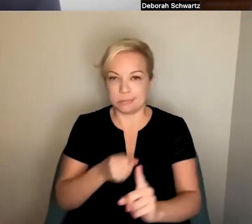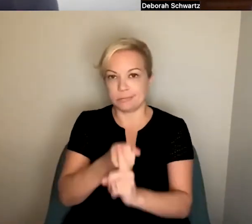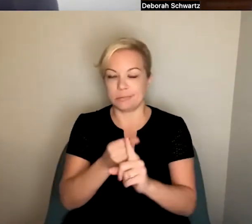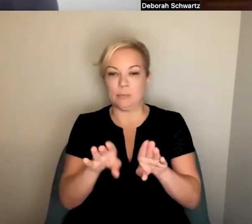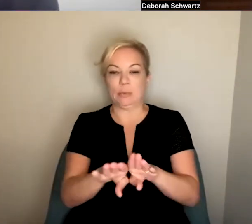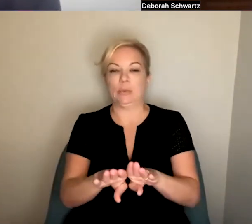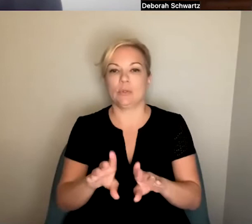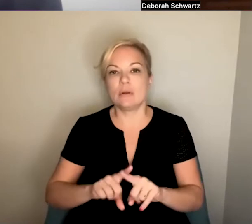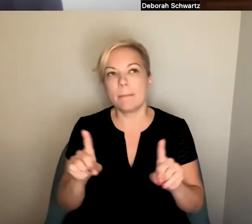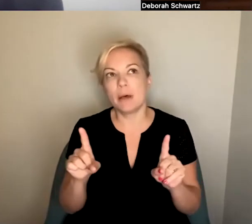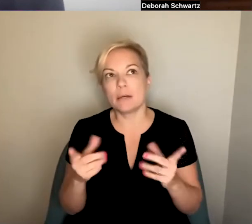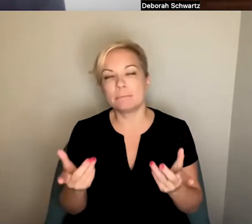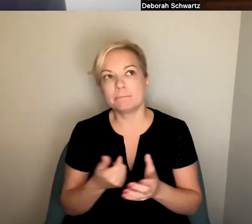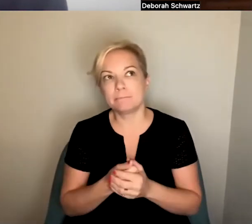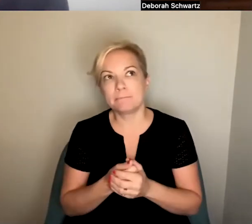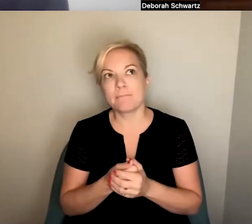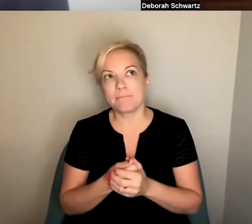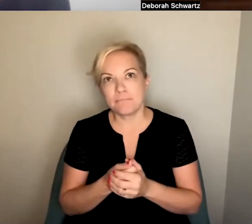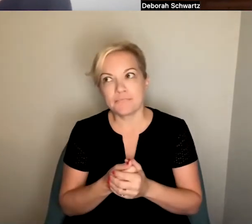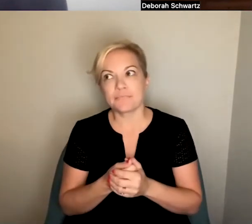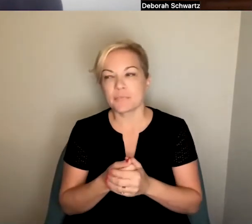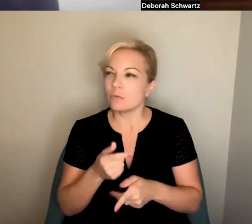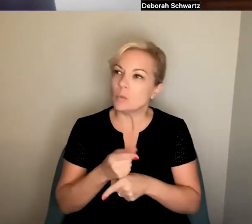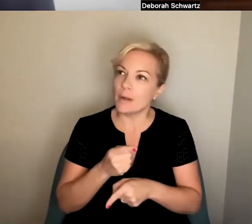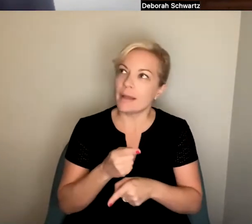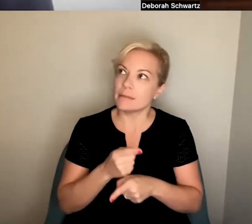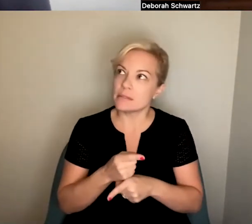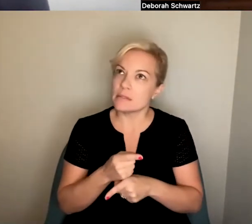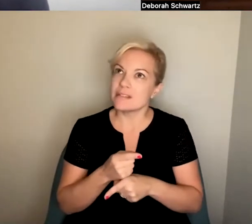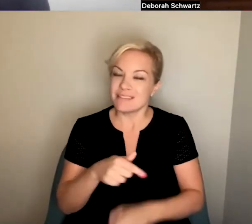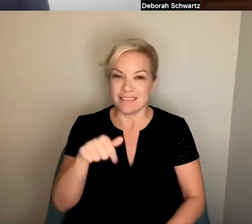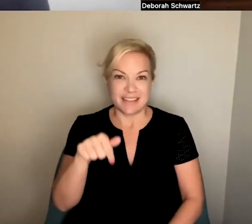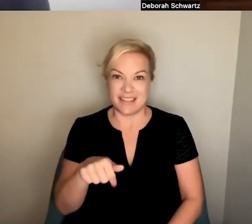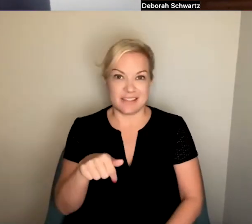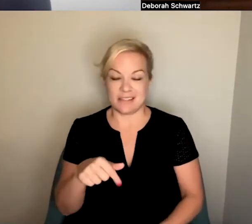as you're saying, like, the way in which this is underrepresented in the U.S. I know,